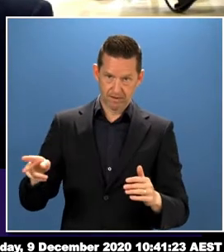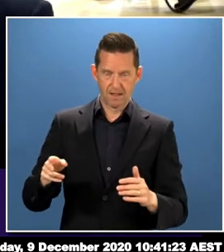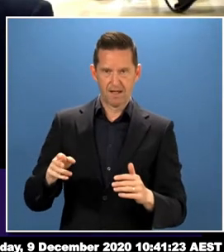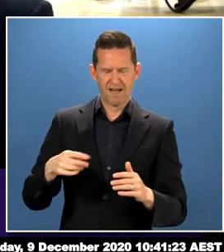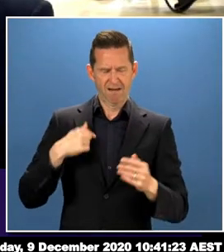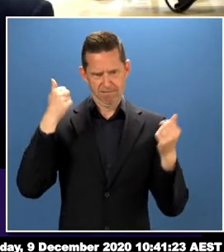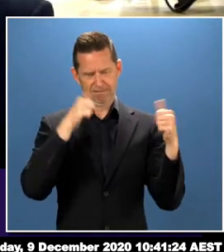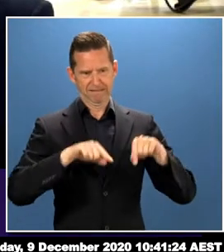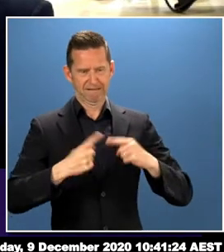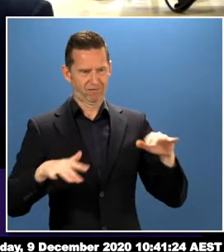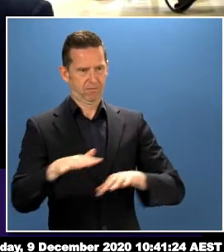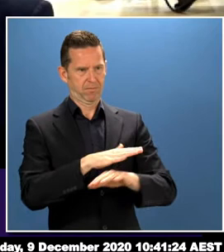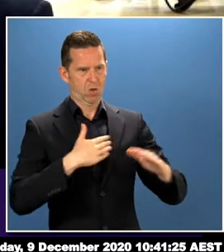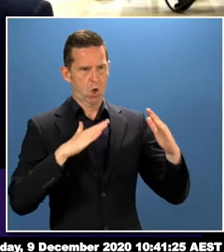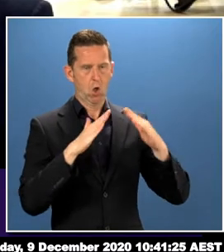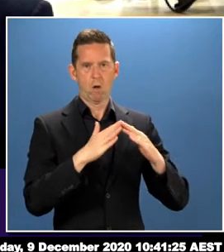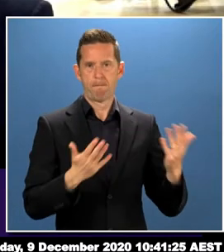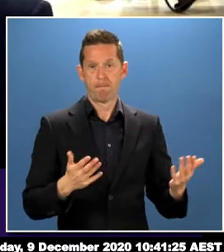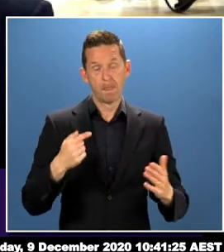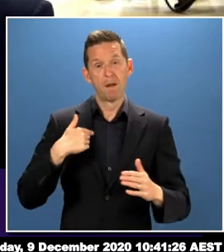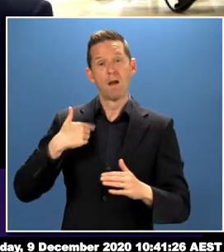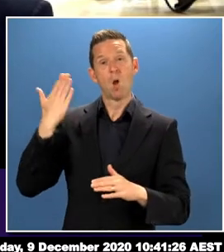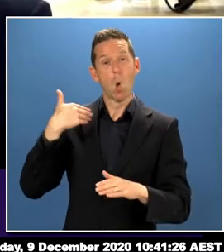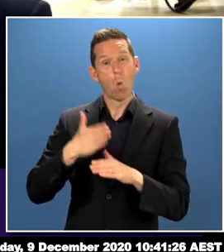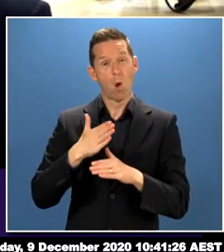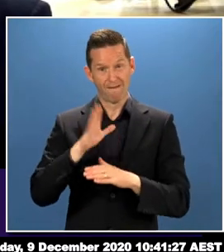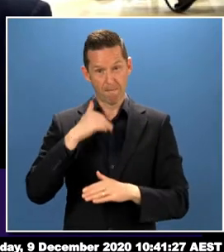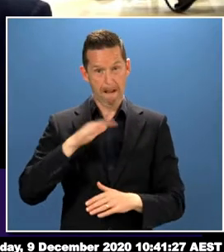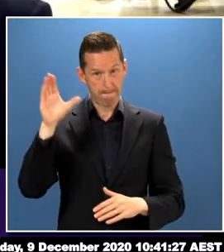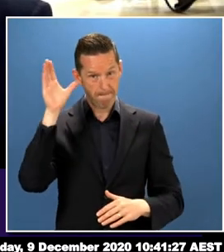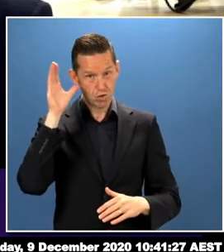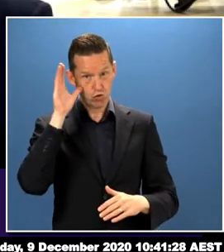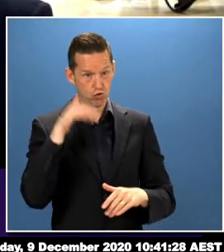used to working --- I work from my bed, for example.